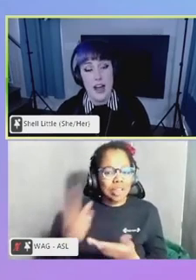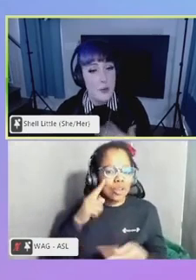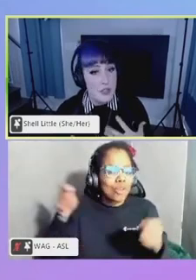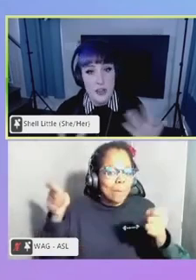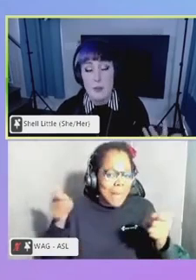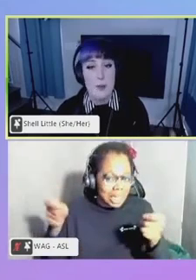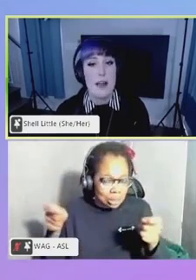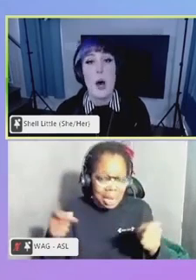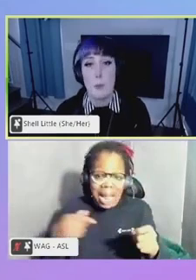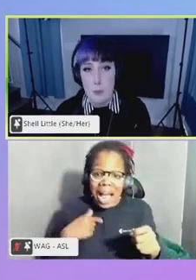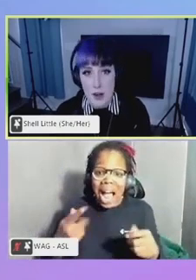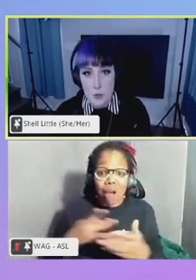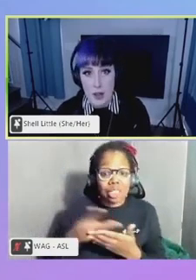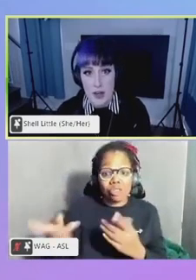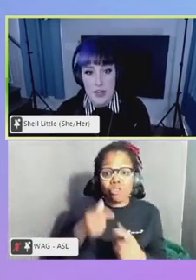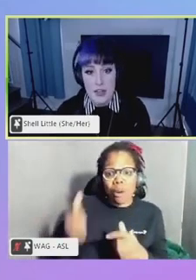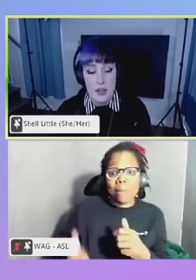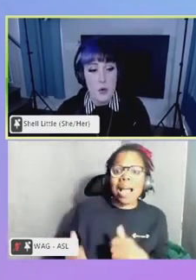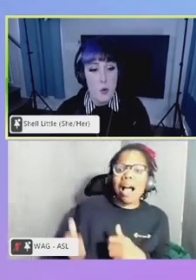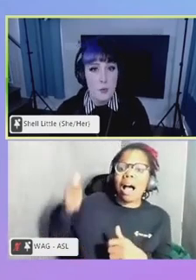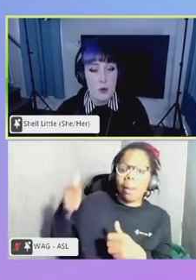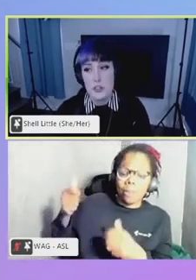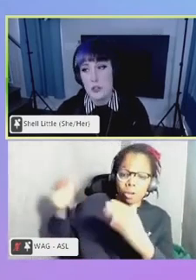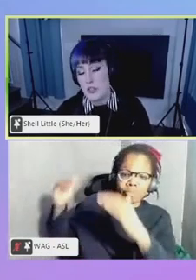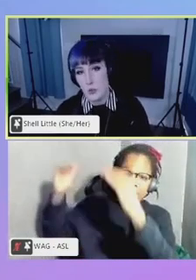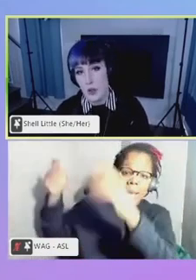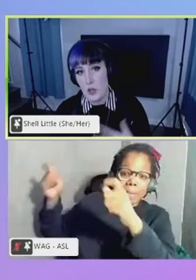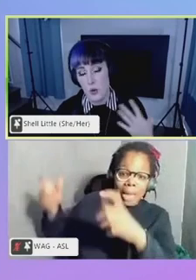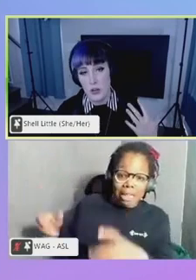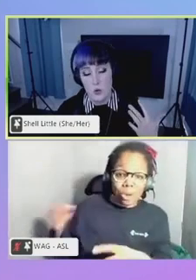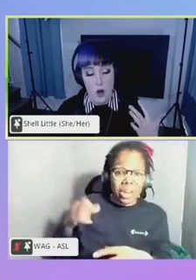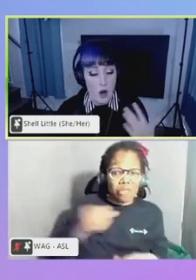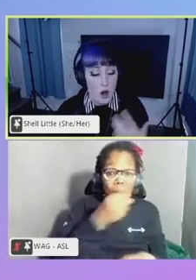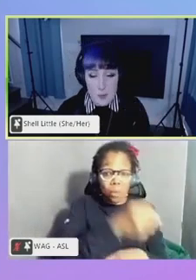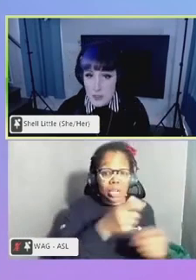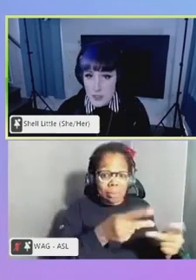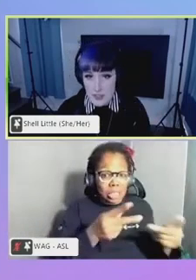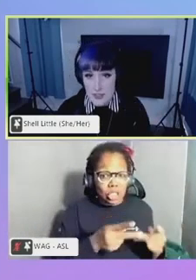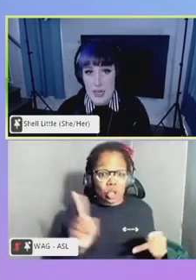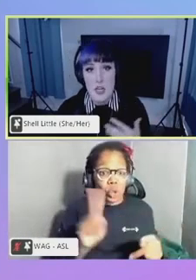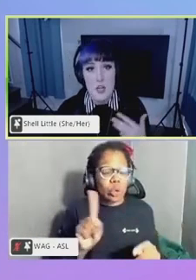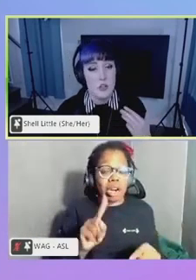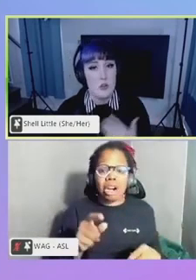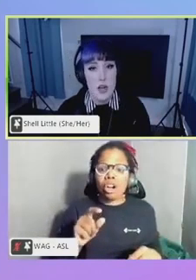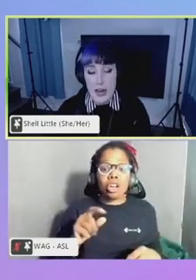and they might not get it. That is kind of scary. So for so for me, and like to say